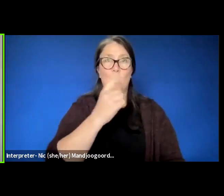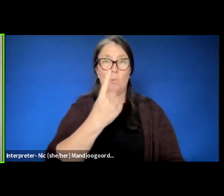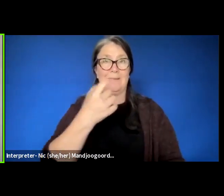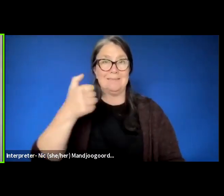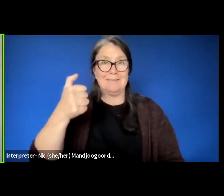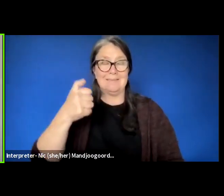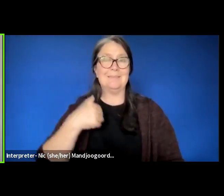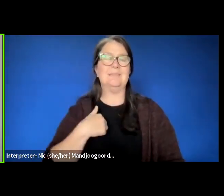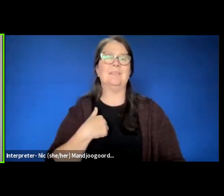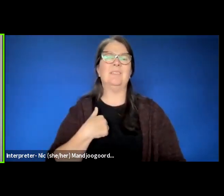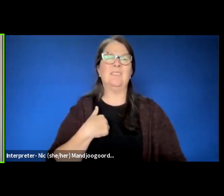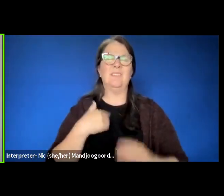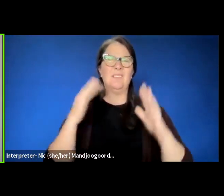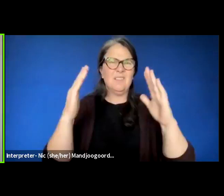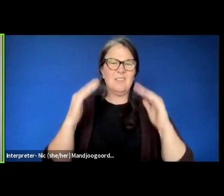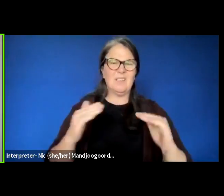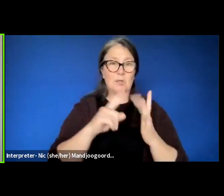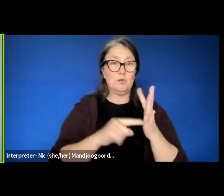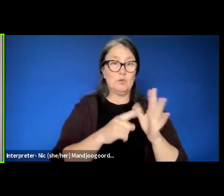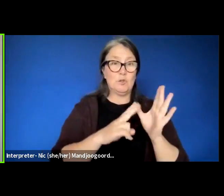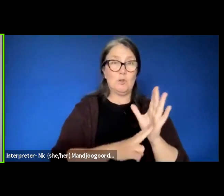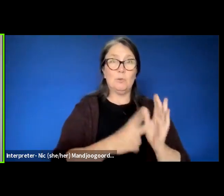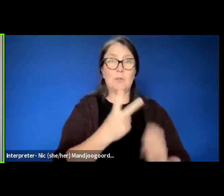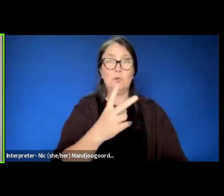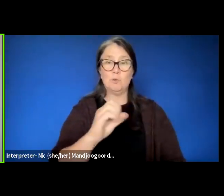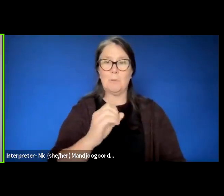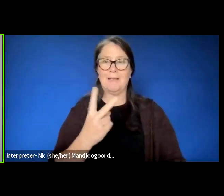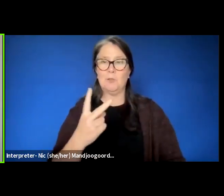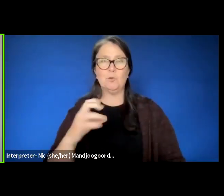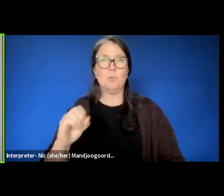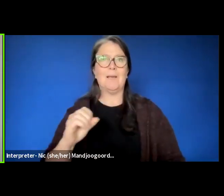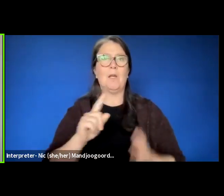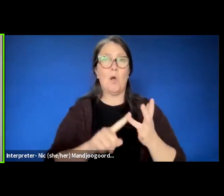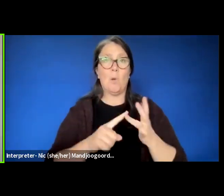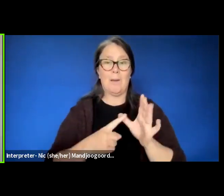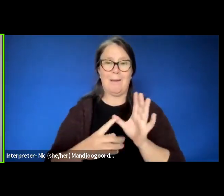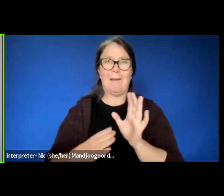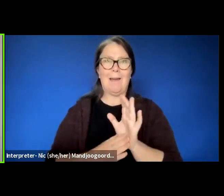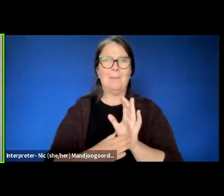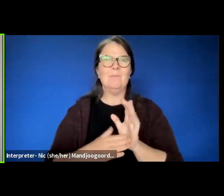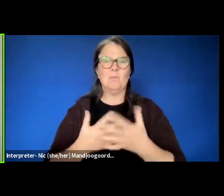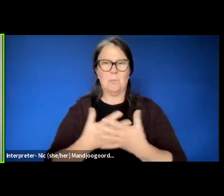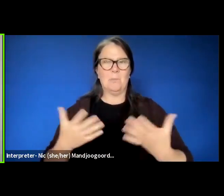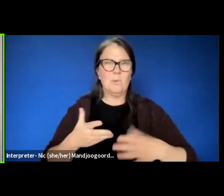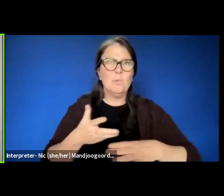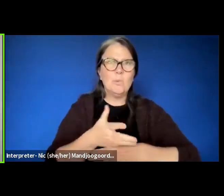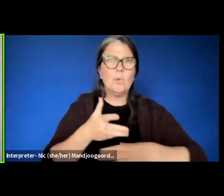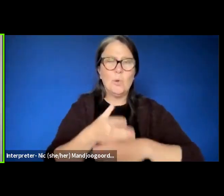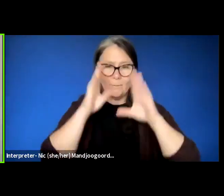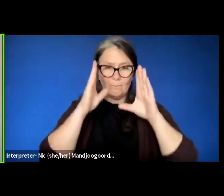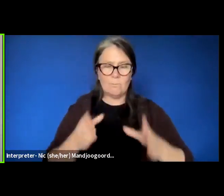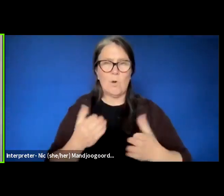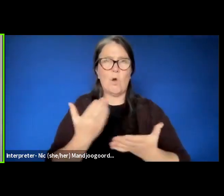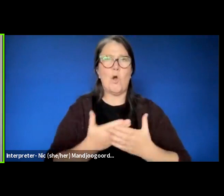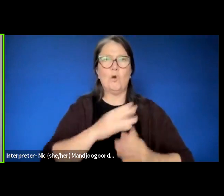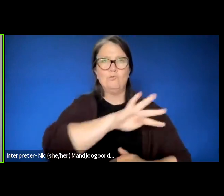a boss magazine true later in 2018 and in January 2020 2018 and in January 2020 was made a member of the Order of Australia. for significant for significant service to the LGBT